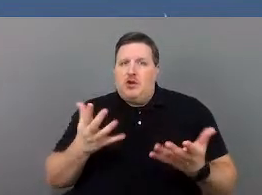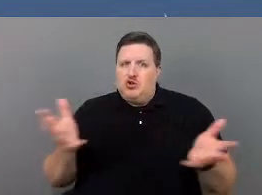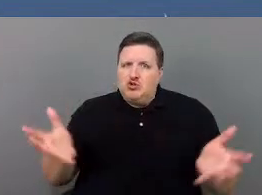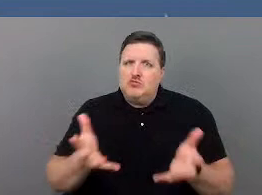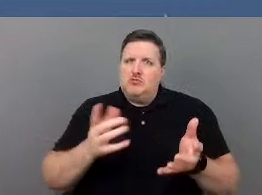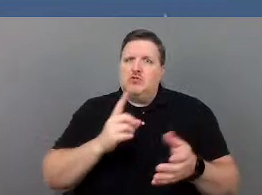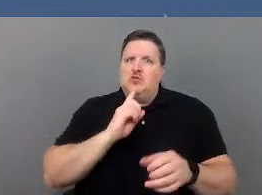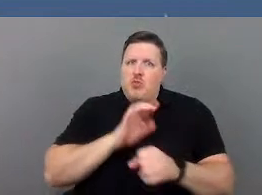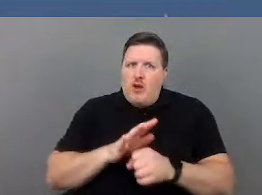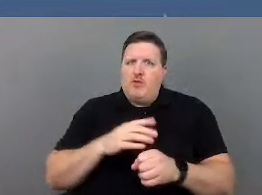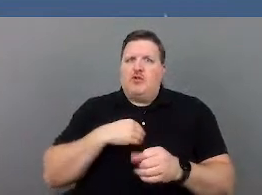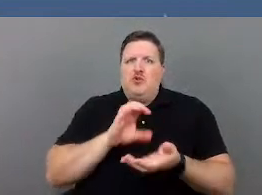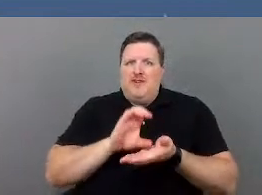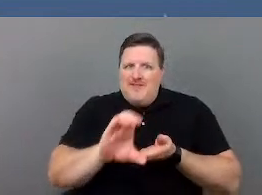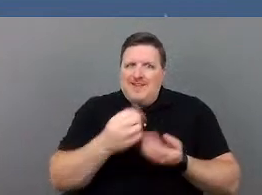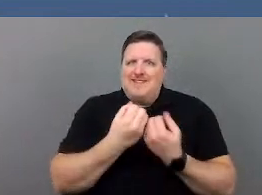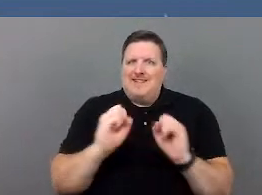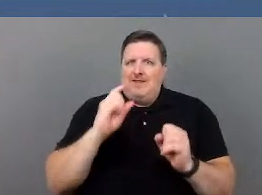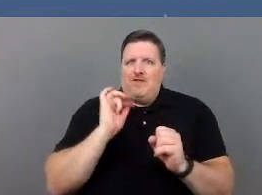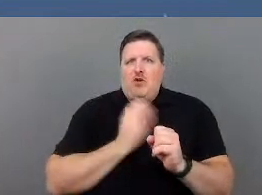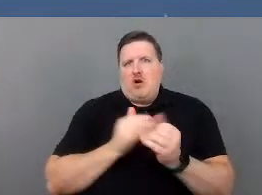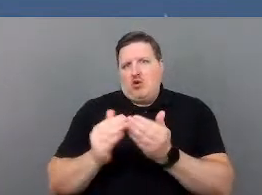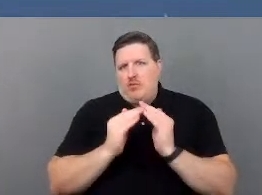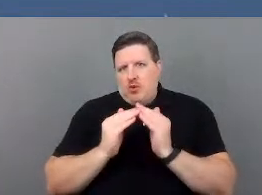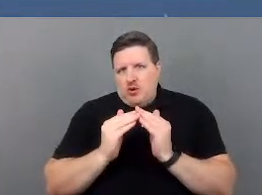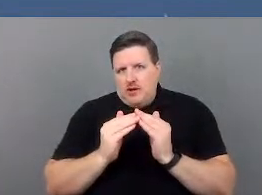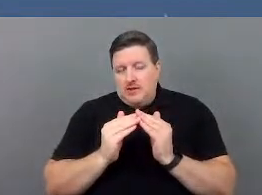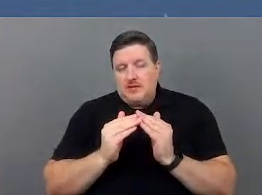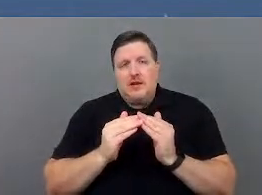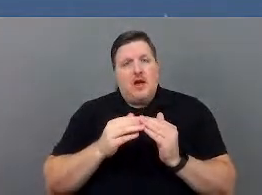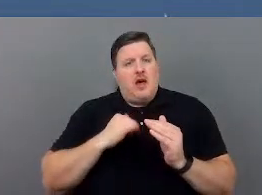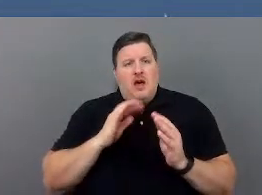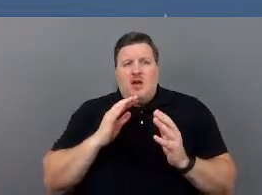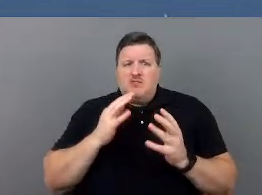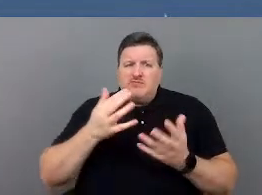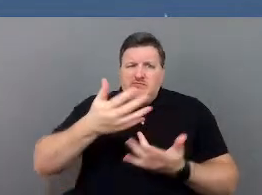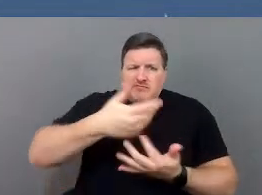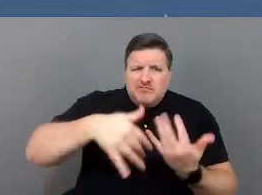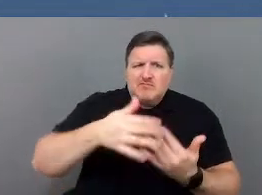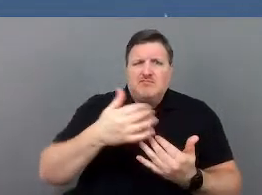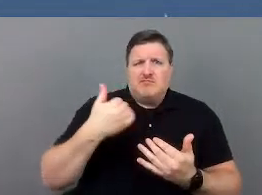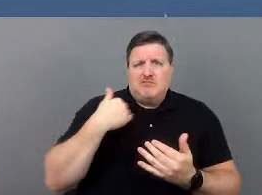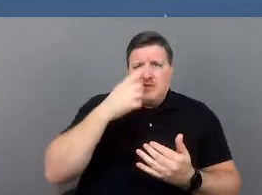SAFETY OF OUR COMMUNITIES. YOU -- URGE YOU TO MAKE GOOD ON YOUR PROMISES TO INVEST IN THE DOORS